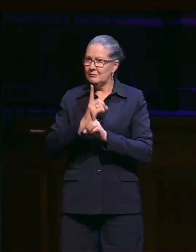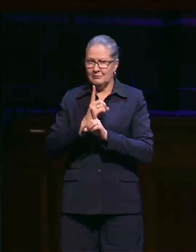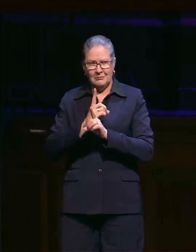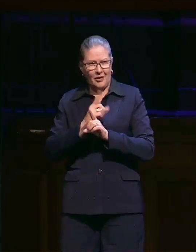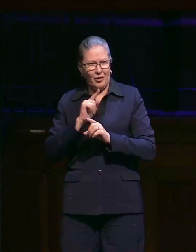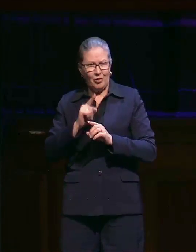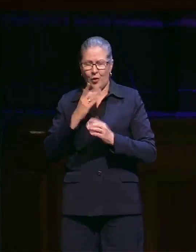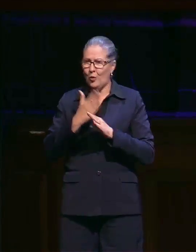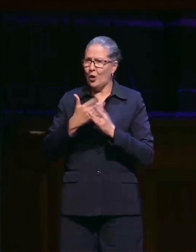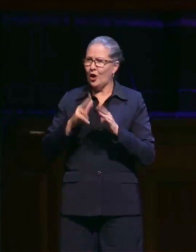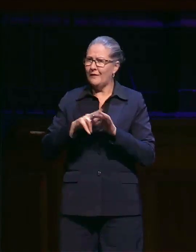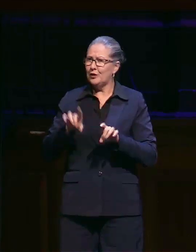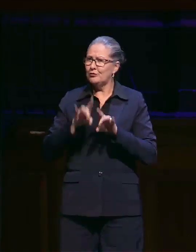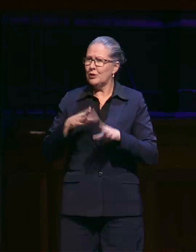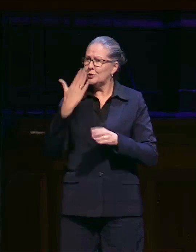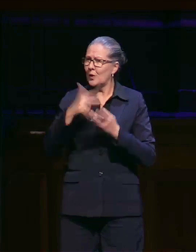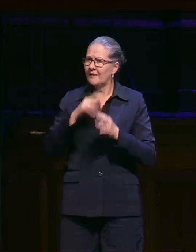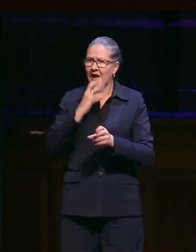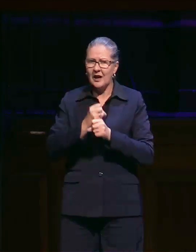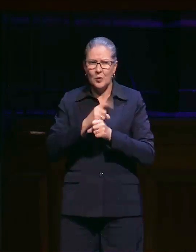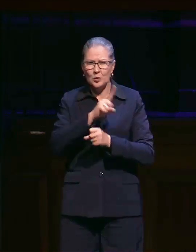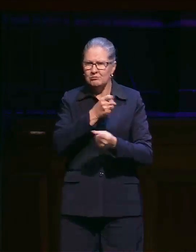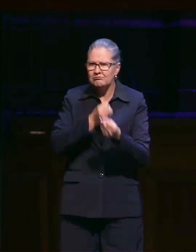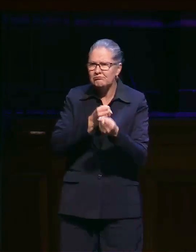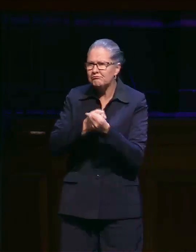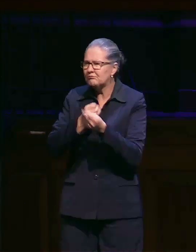Government in what you do in support of public policy development in both our